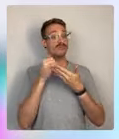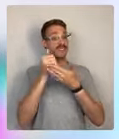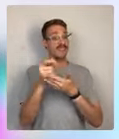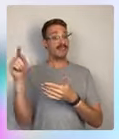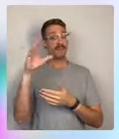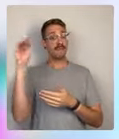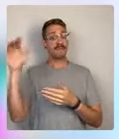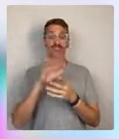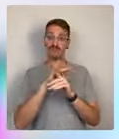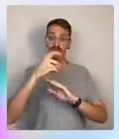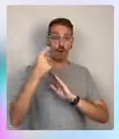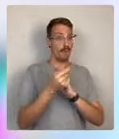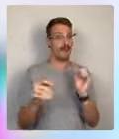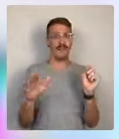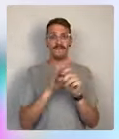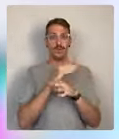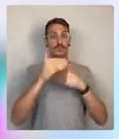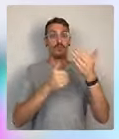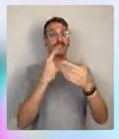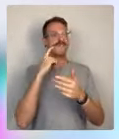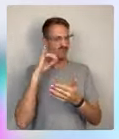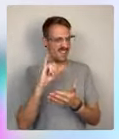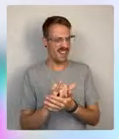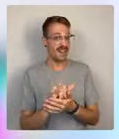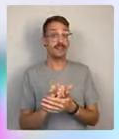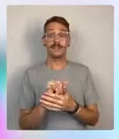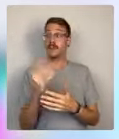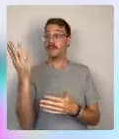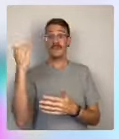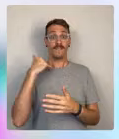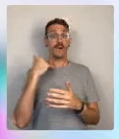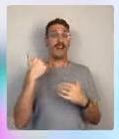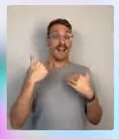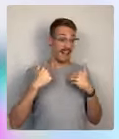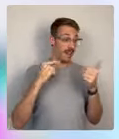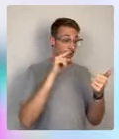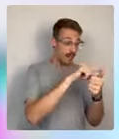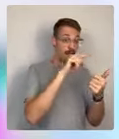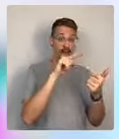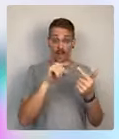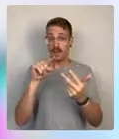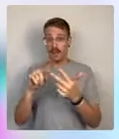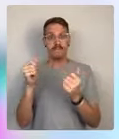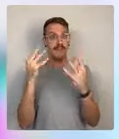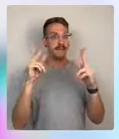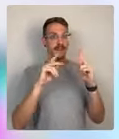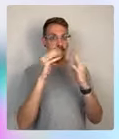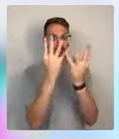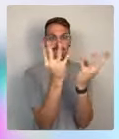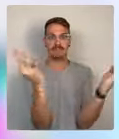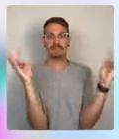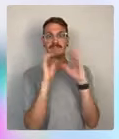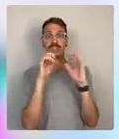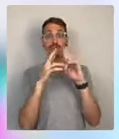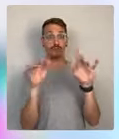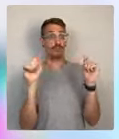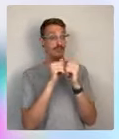and these solutions effectively help companies automate the full process of automation. In days pass, you had the issue of tons of people,